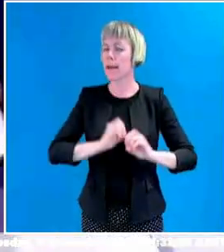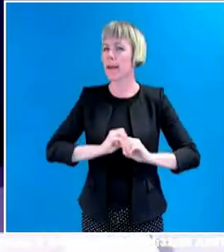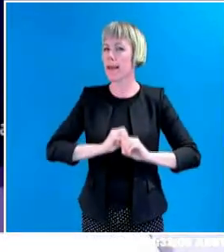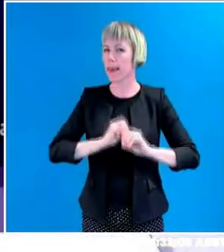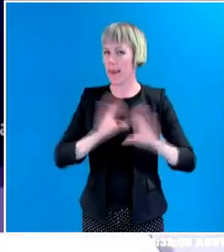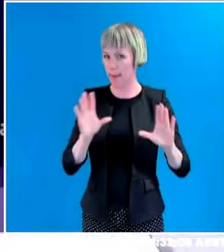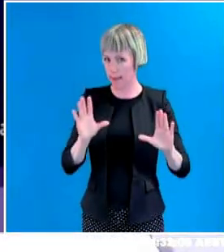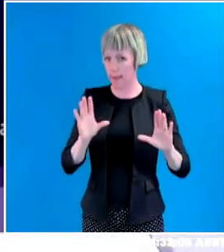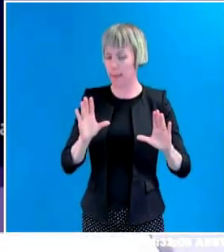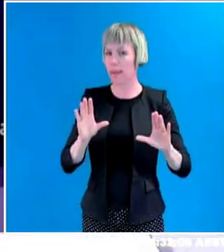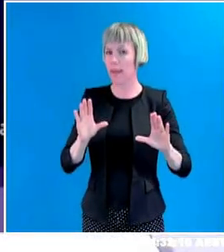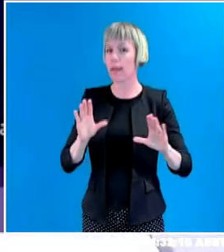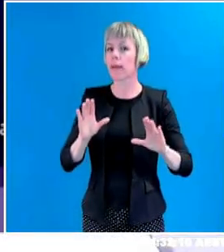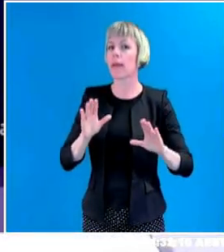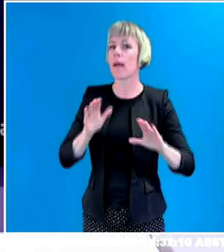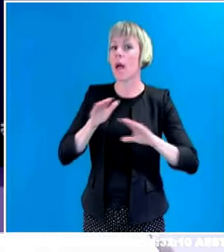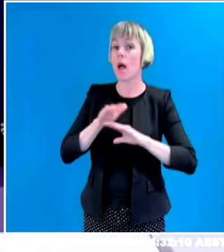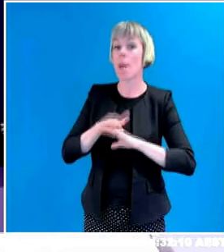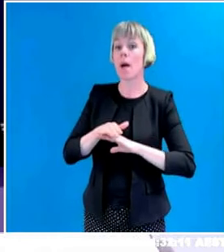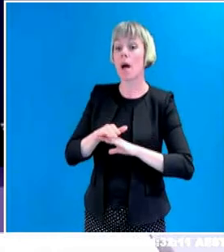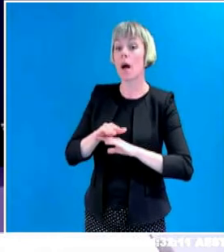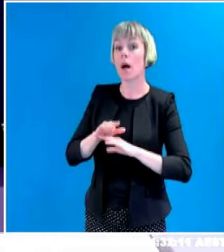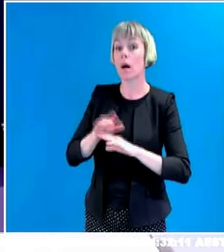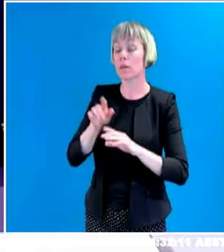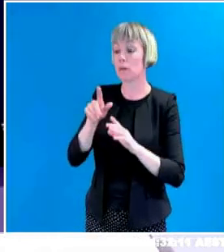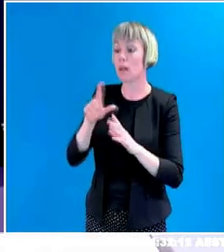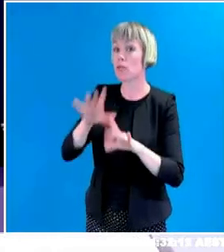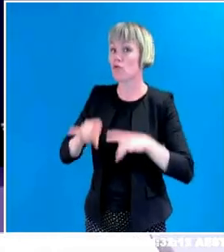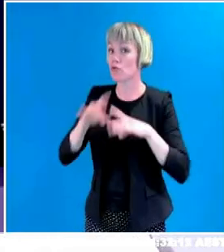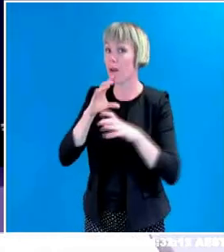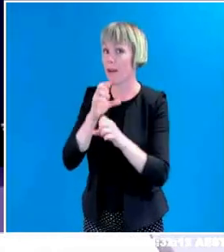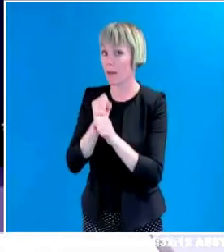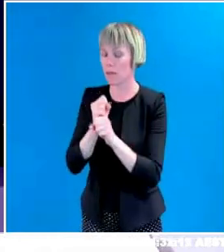leading to the interpretive declarations.